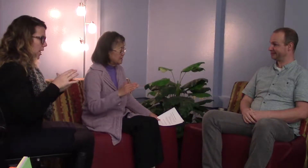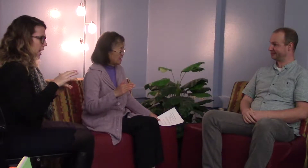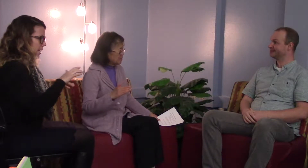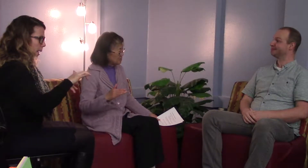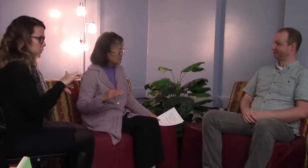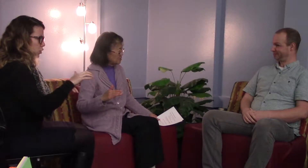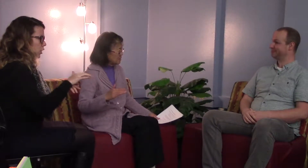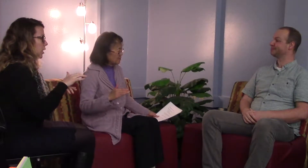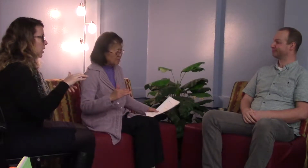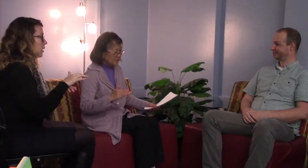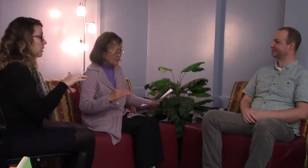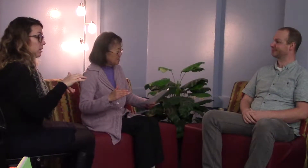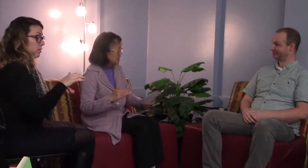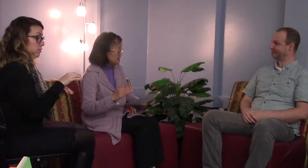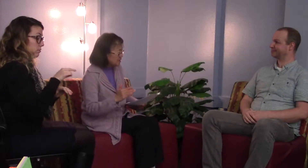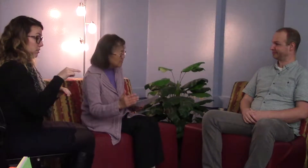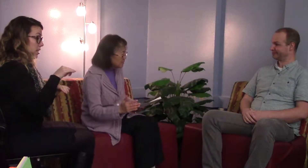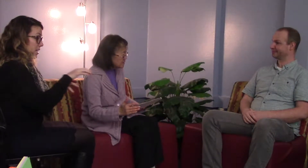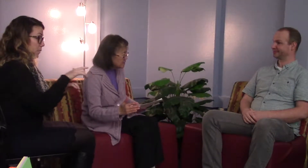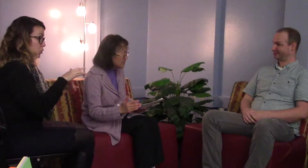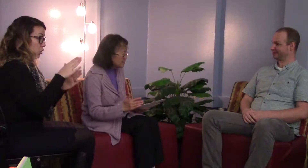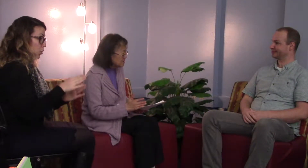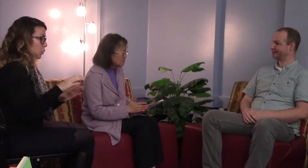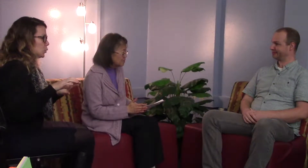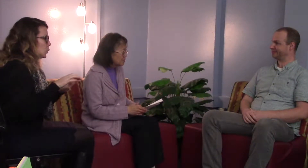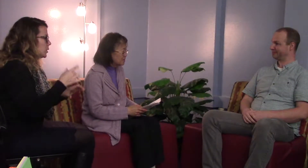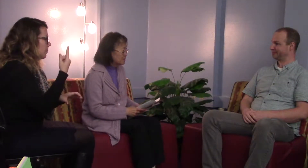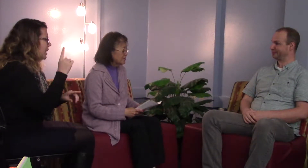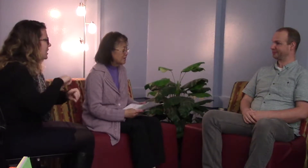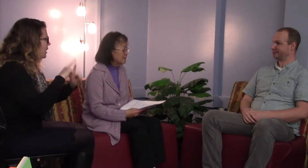Does captioner do anything different than interpreter?